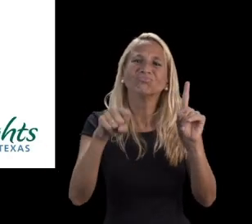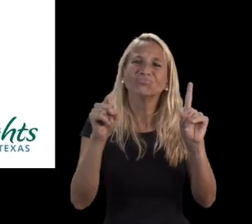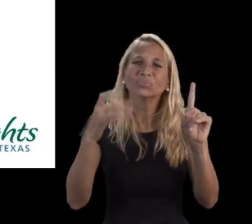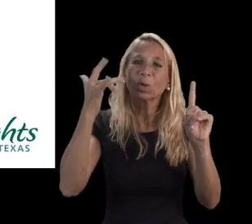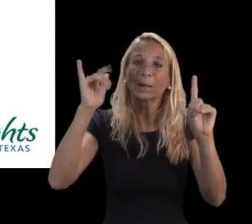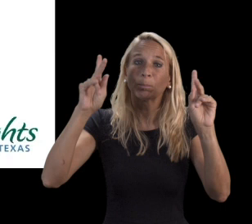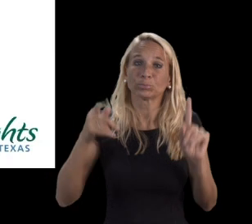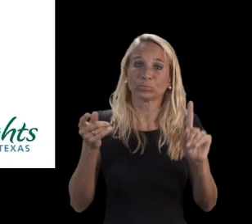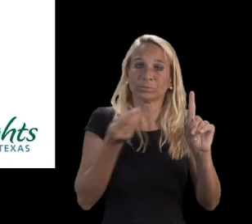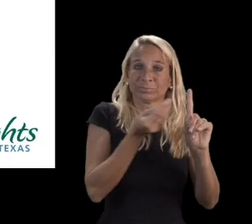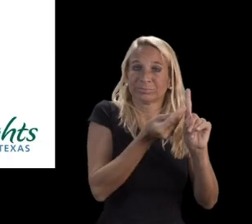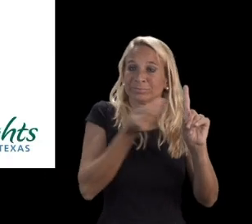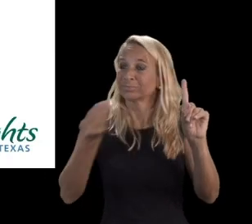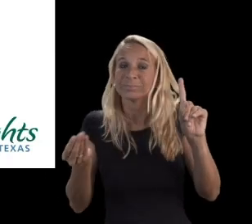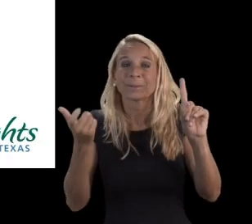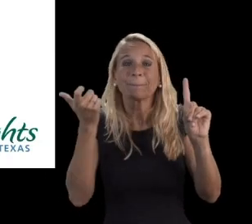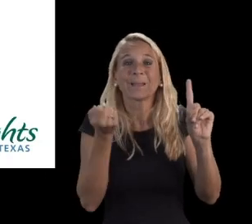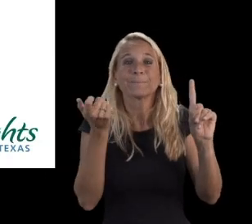the right to bring individuals on their behalf.